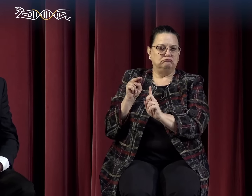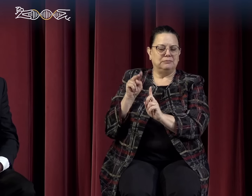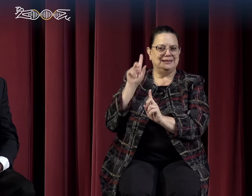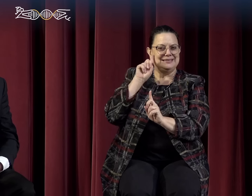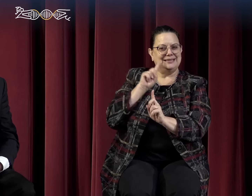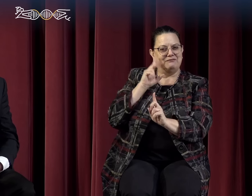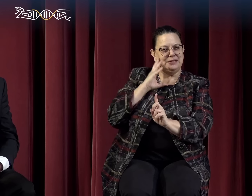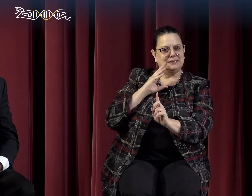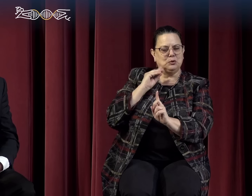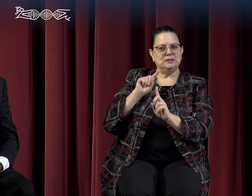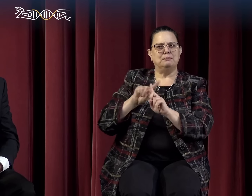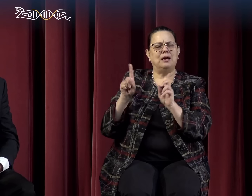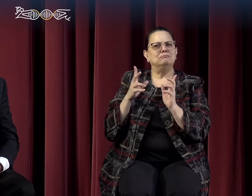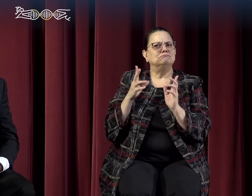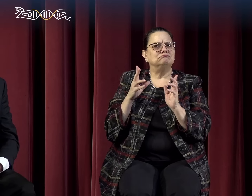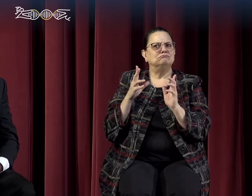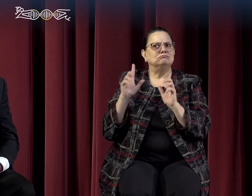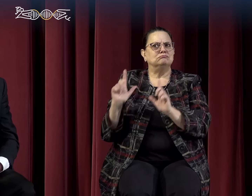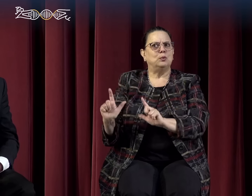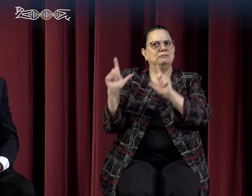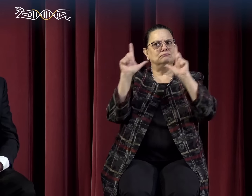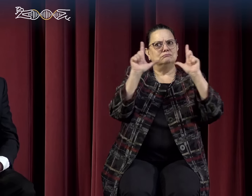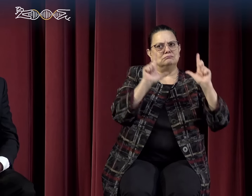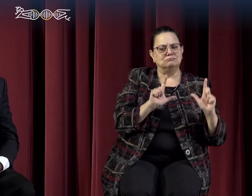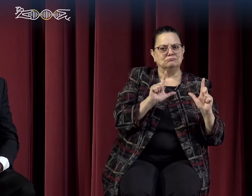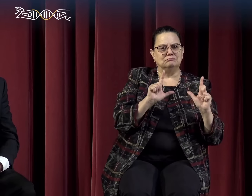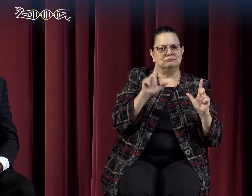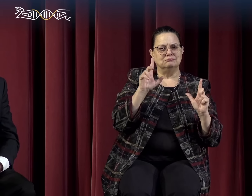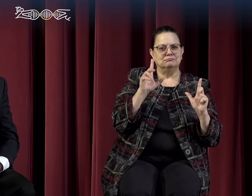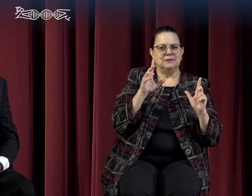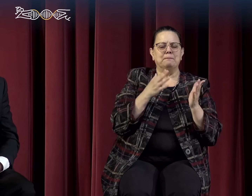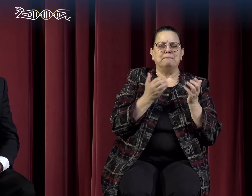experience that is giving frame that can be you.